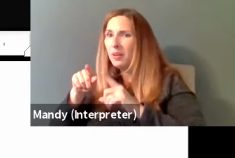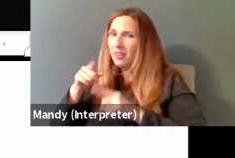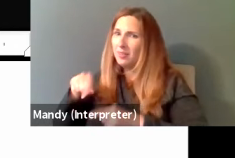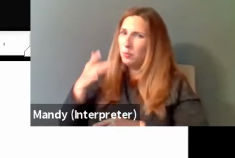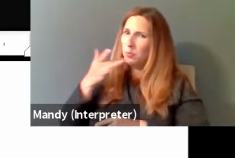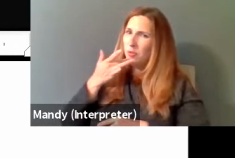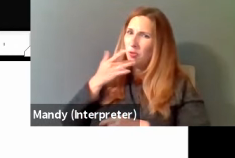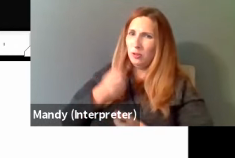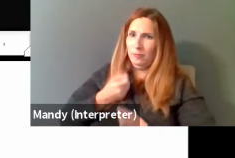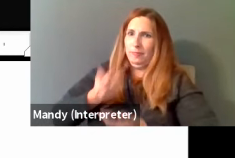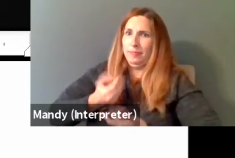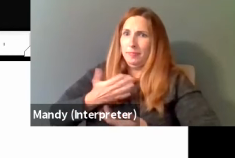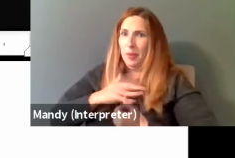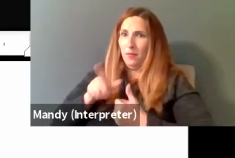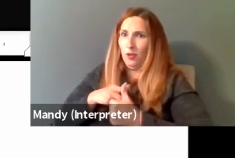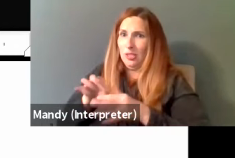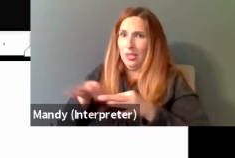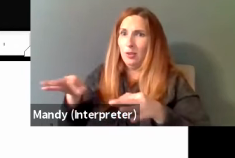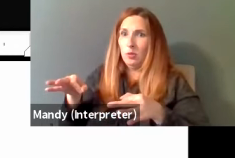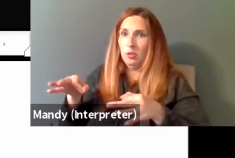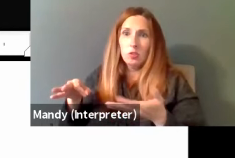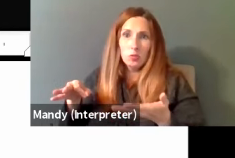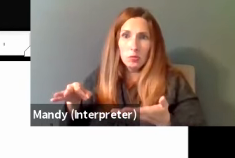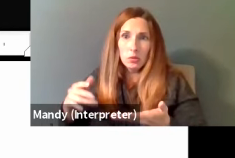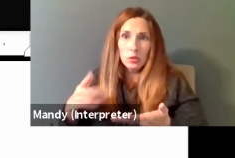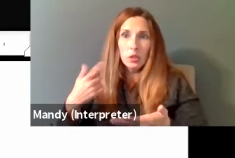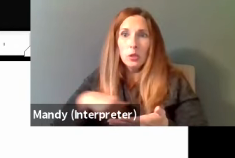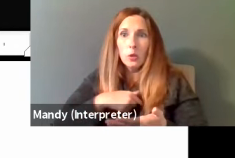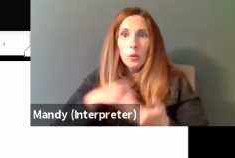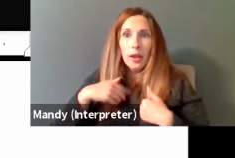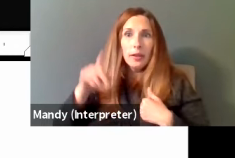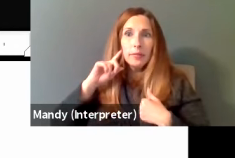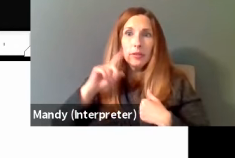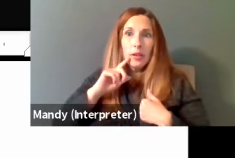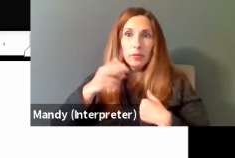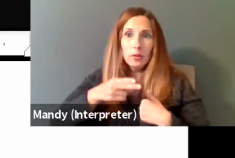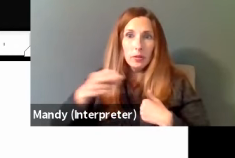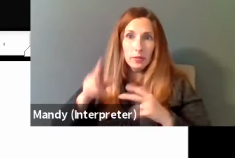their first language of choice. We have Deaf and hard of hearing people on staff.